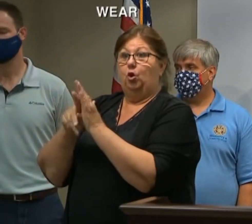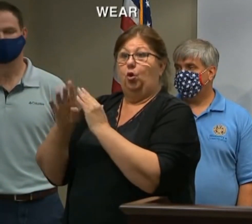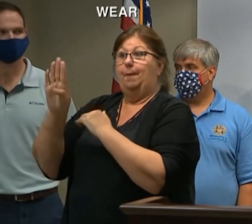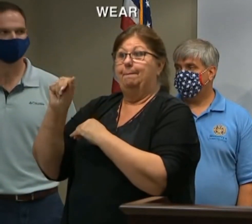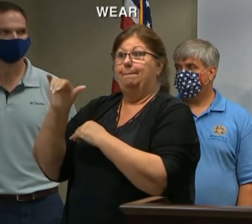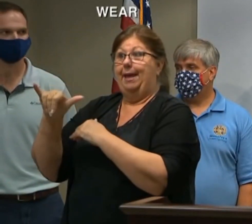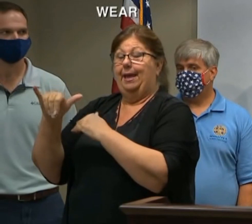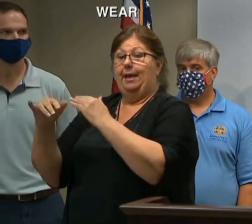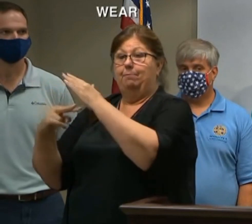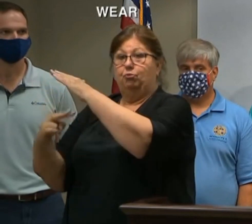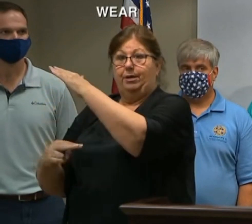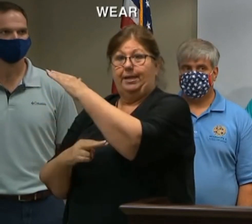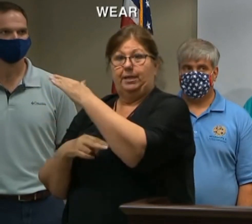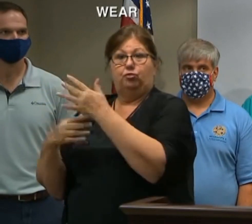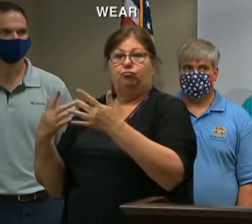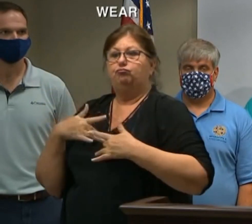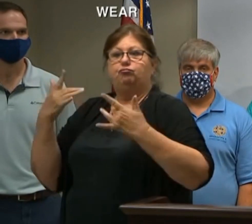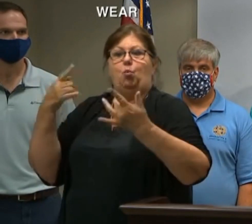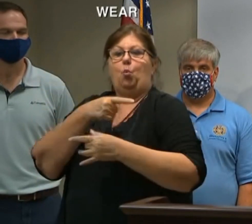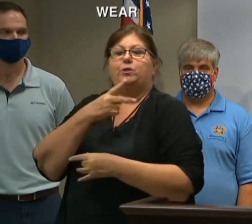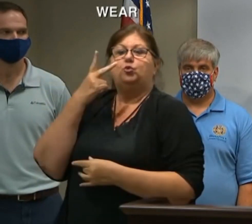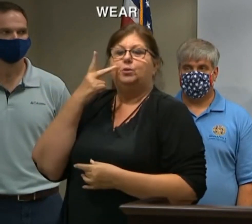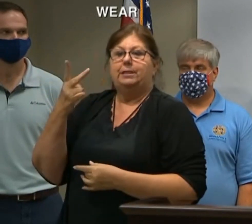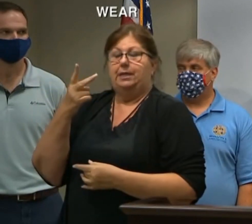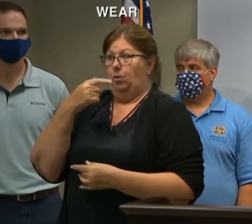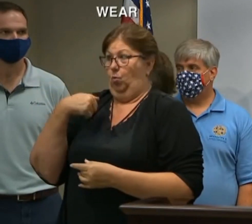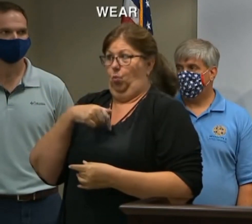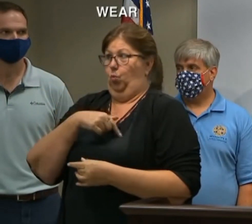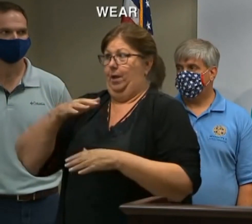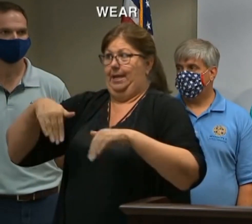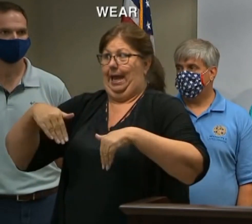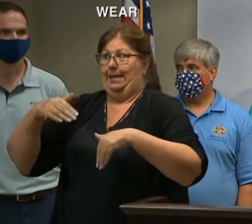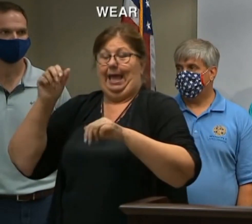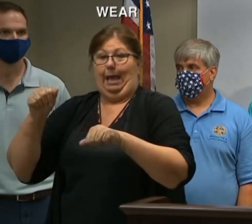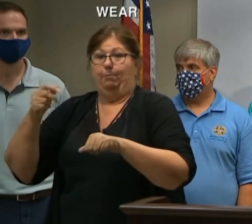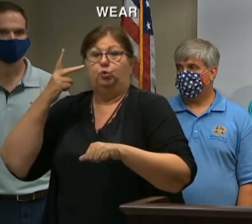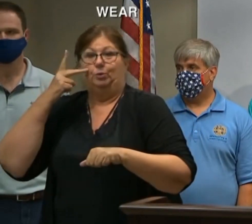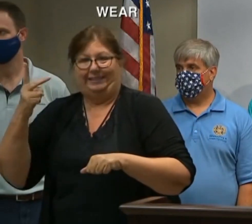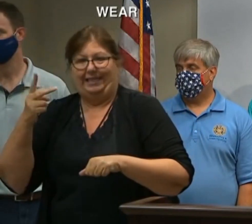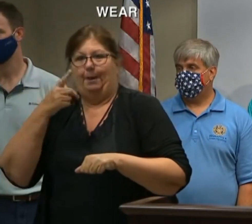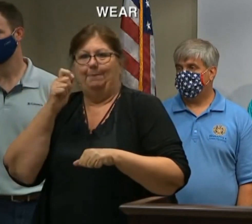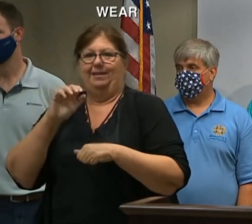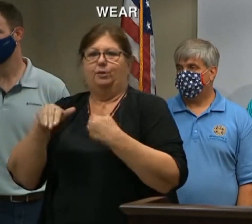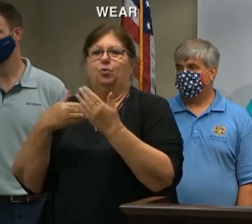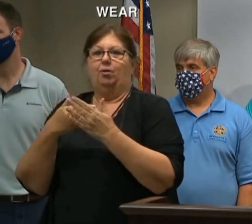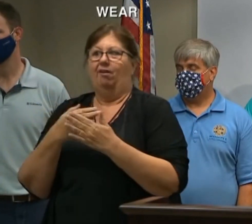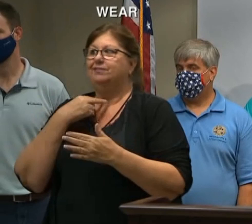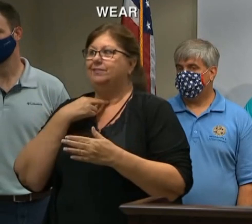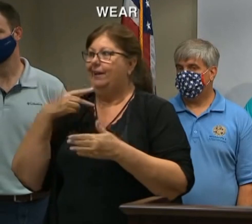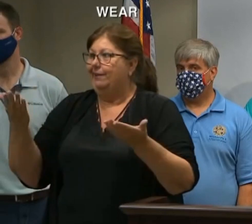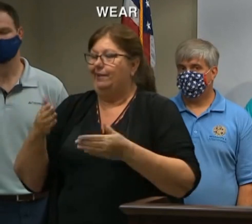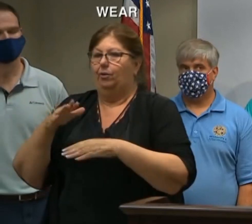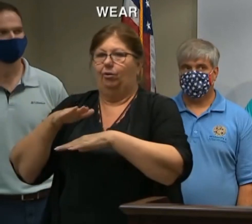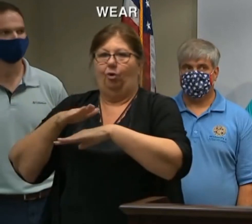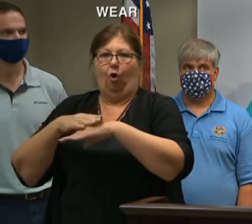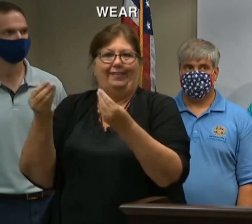observations of what you saw and because we really haven't been able to see it because we're all the way in life yeah uh it it's quite a serious uh